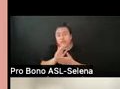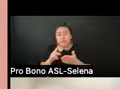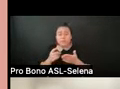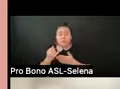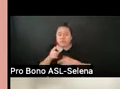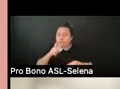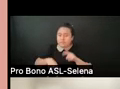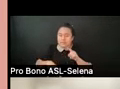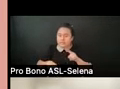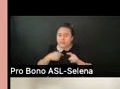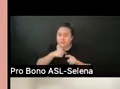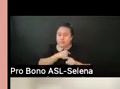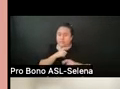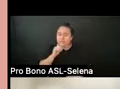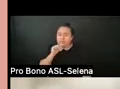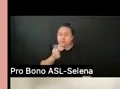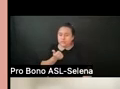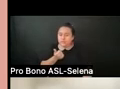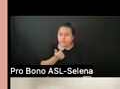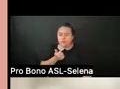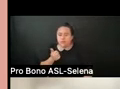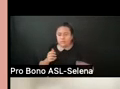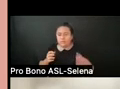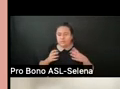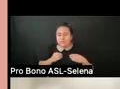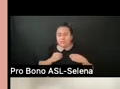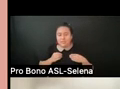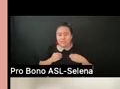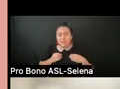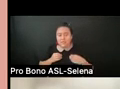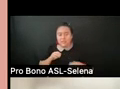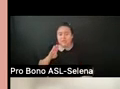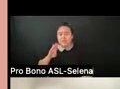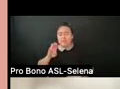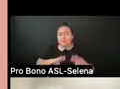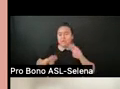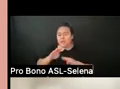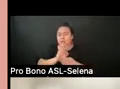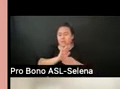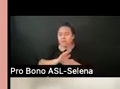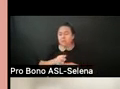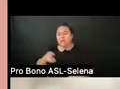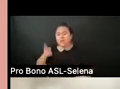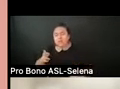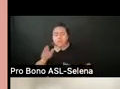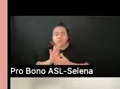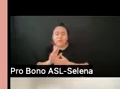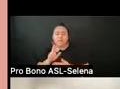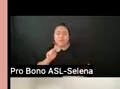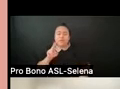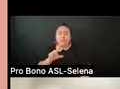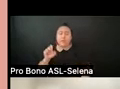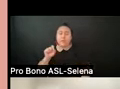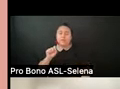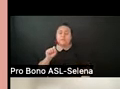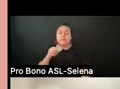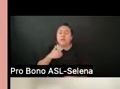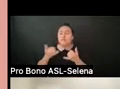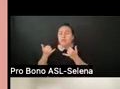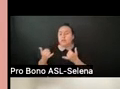We don't accept solely biographical films or historical films unless there's a contemporary